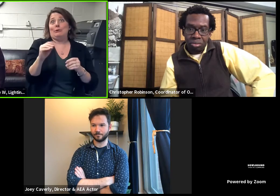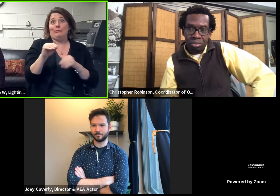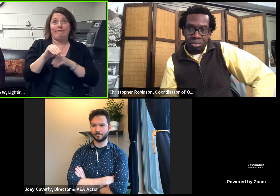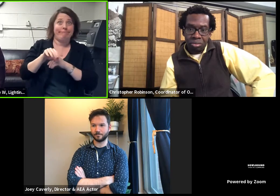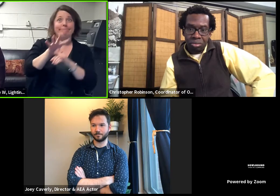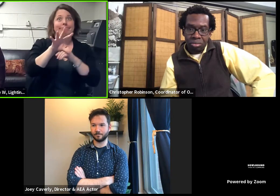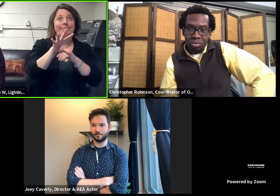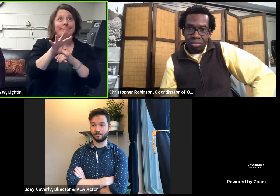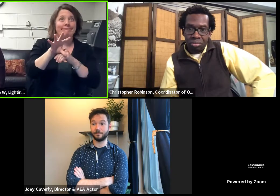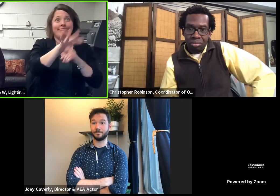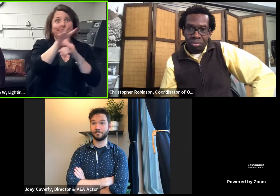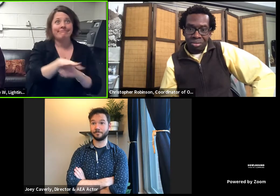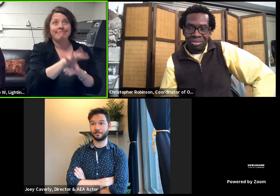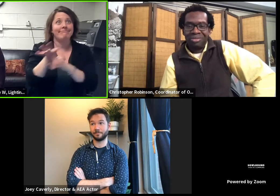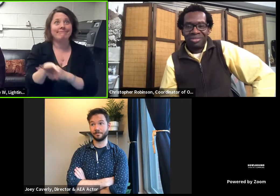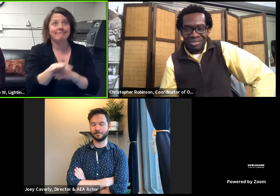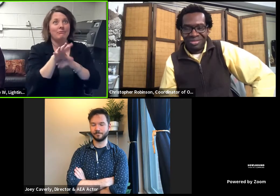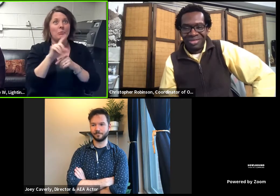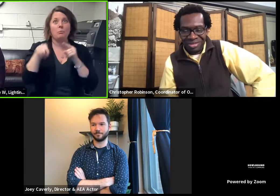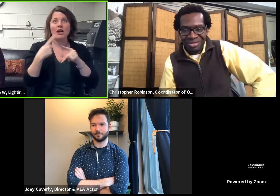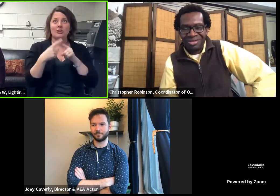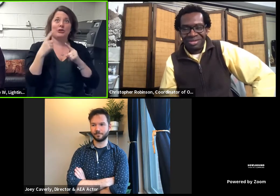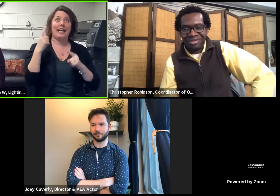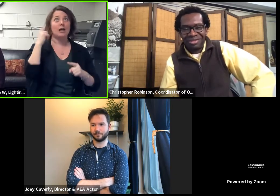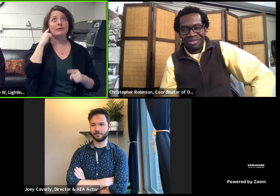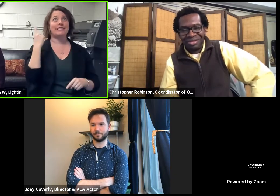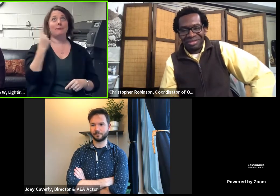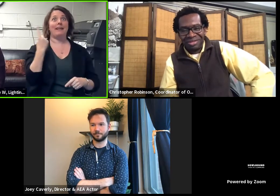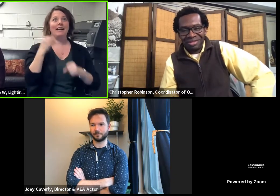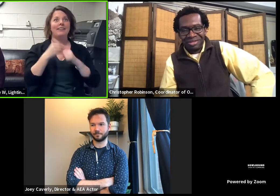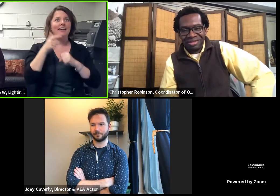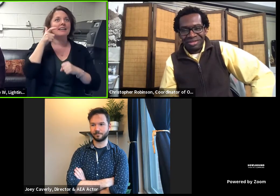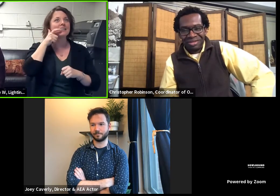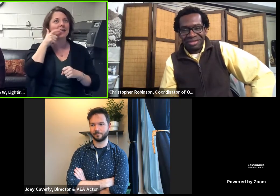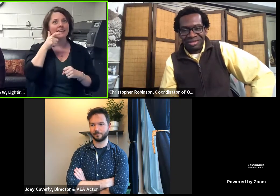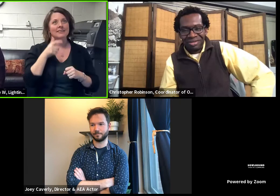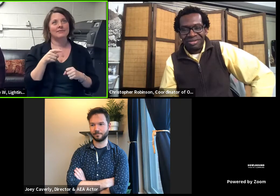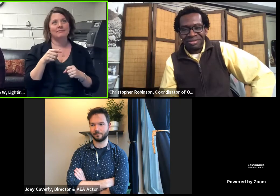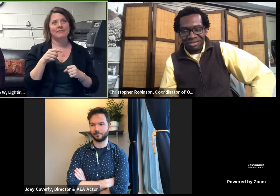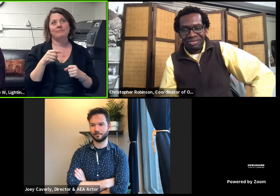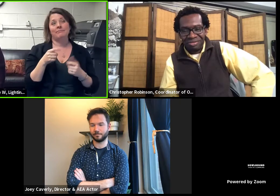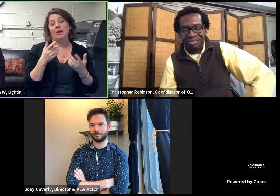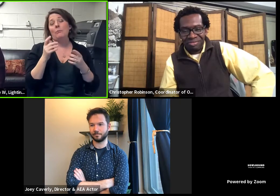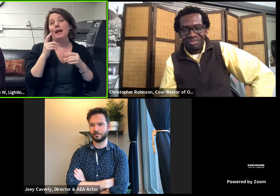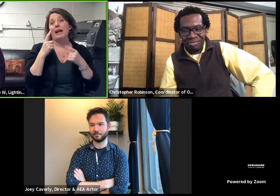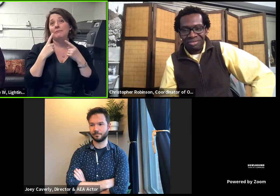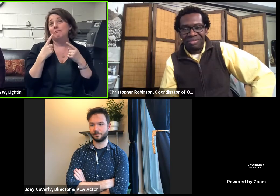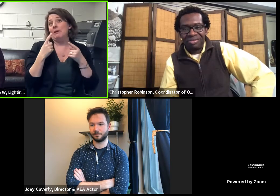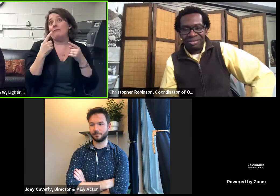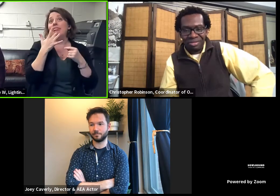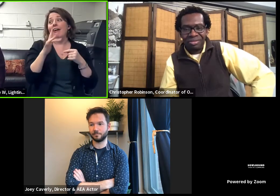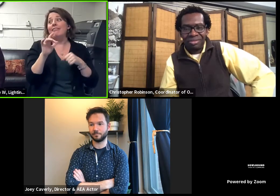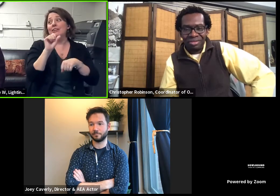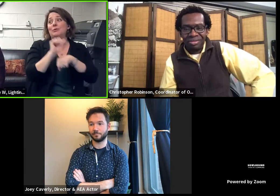And that was their cue to do what they next had to do. So it was like, oh, the deaf artist would be like, "Oh, I hear something, so I'll go."